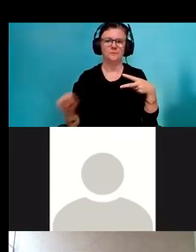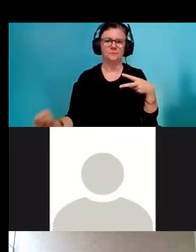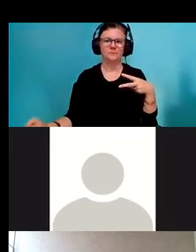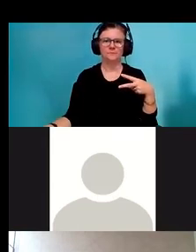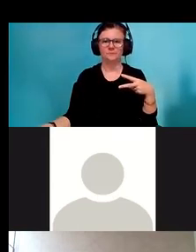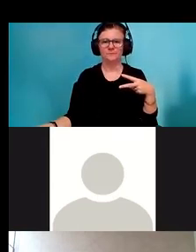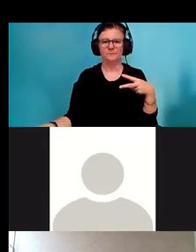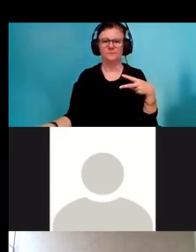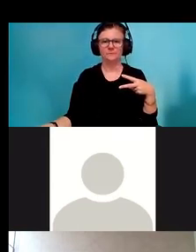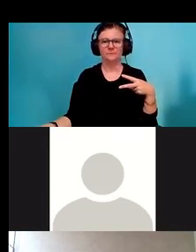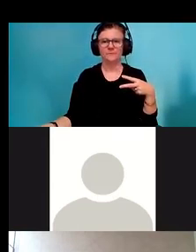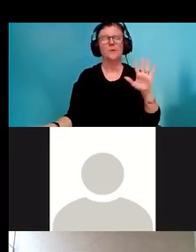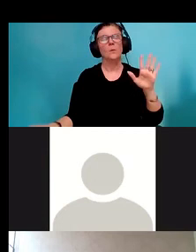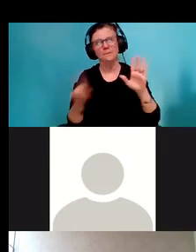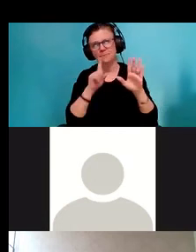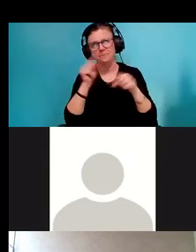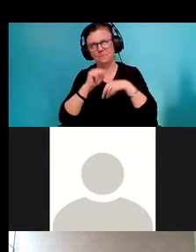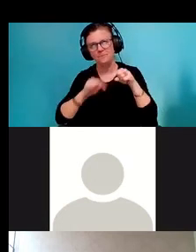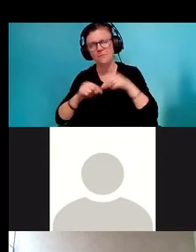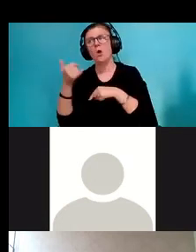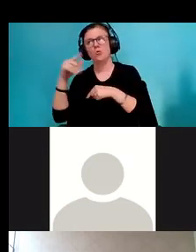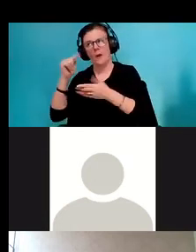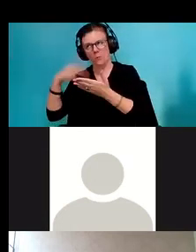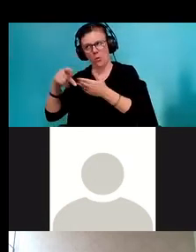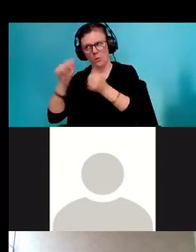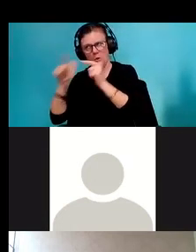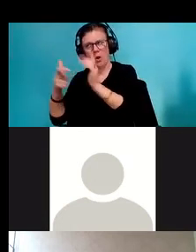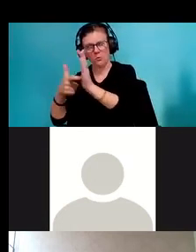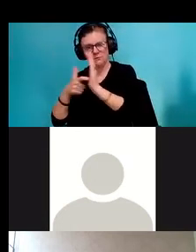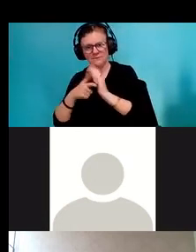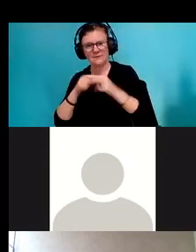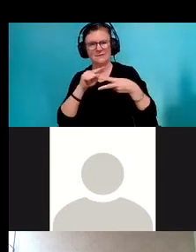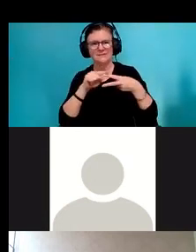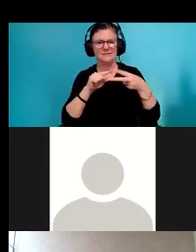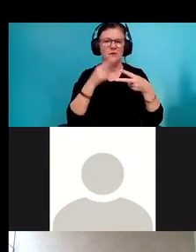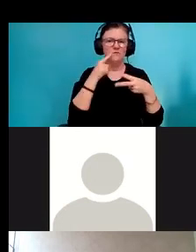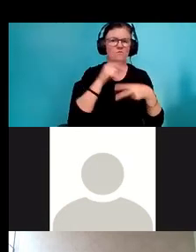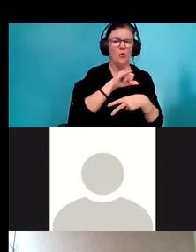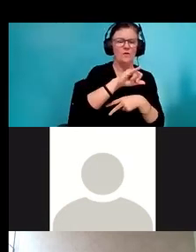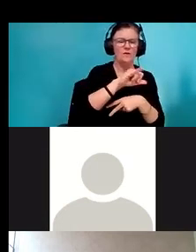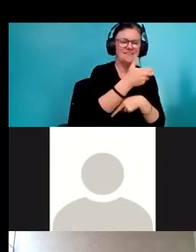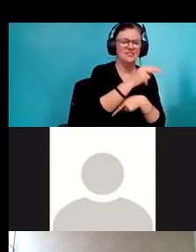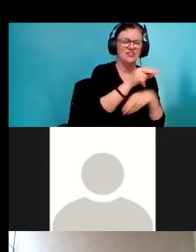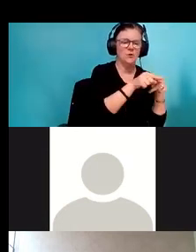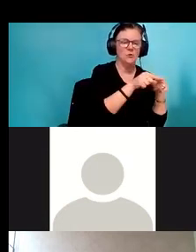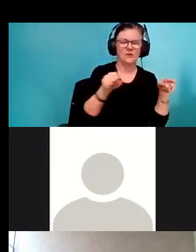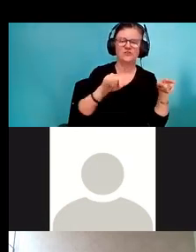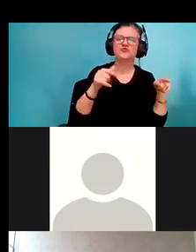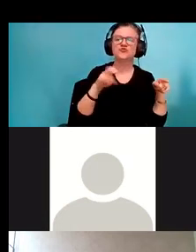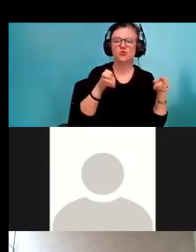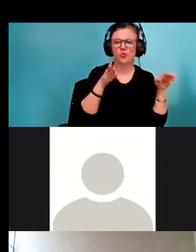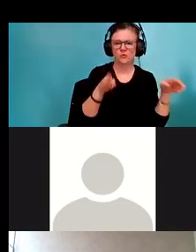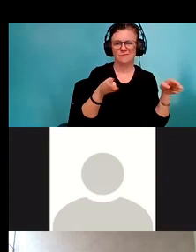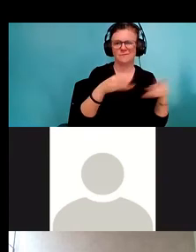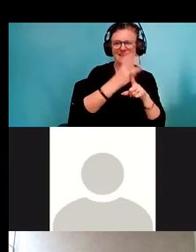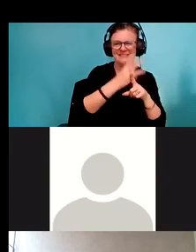It's for all grant programs, but it's only ever required on a January to June progress reporting form.